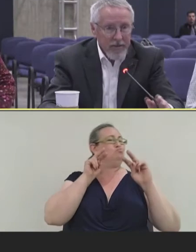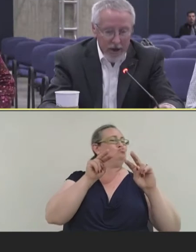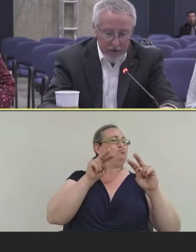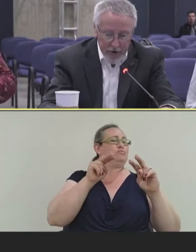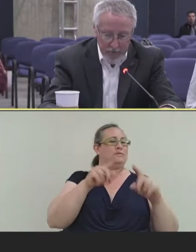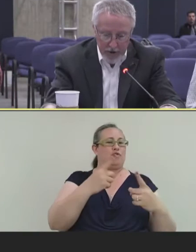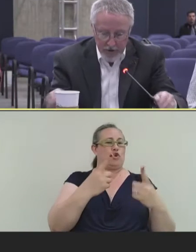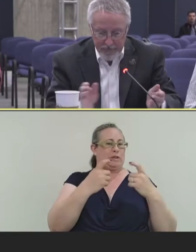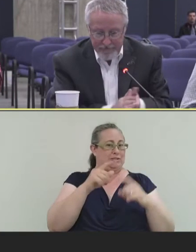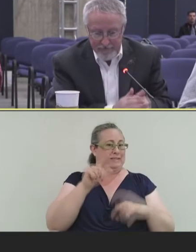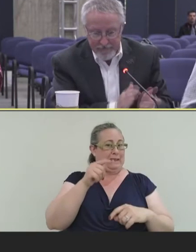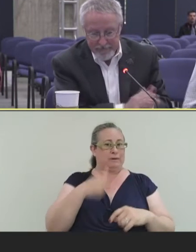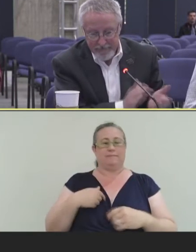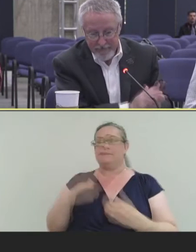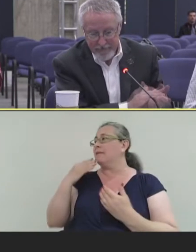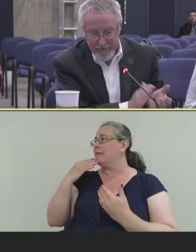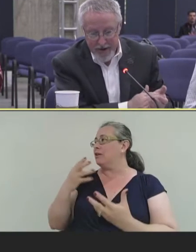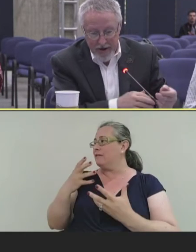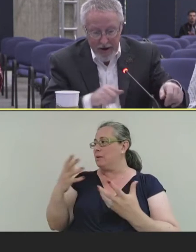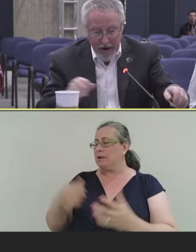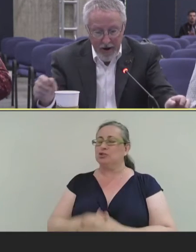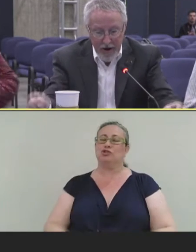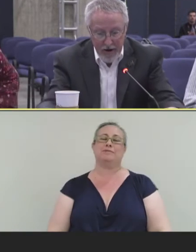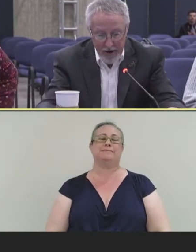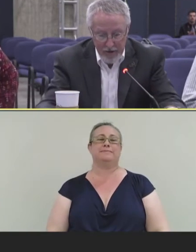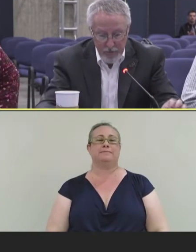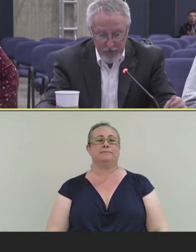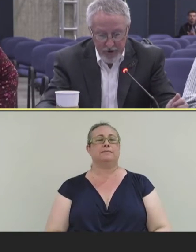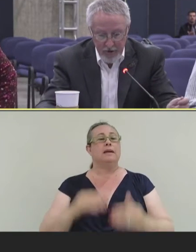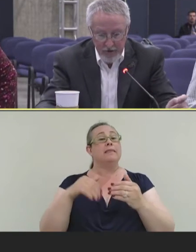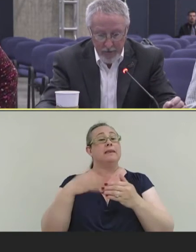Robert Hopkins: Thank you very much. Our next presenter is Emily